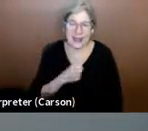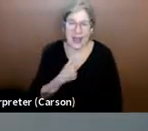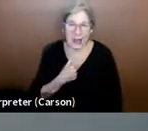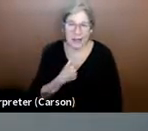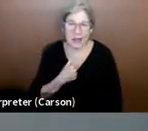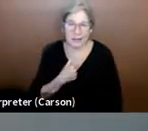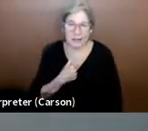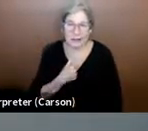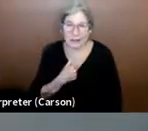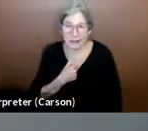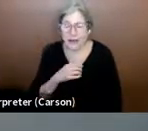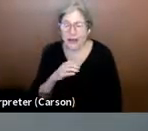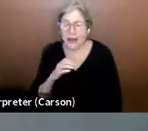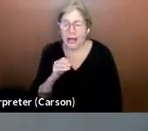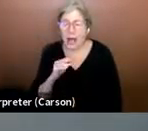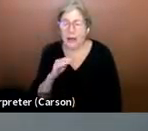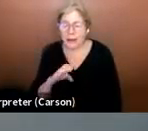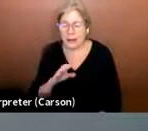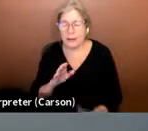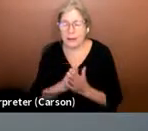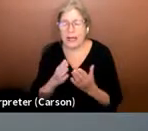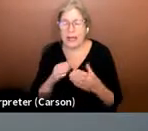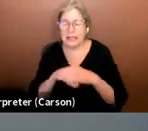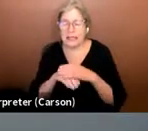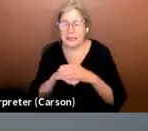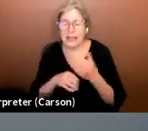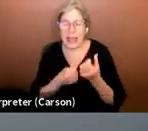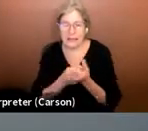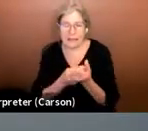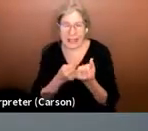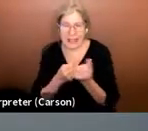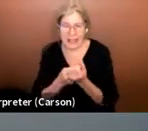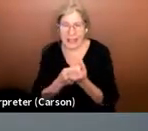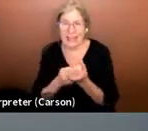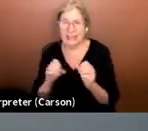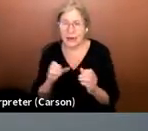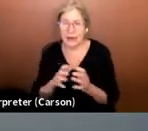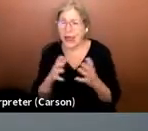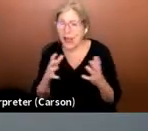comic book accessibility advocate and do a lot of audio book creation and